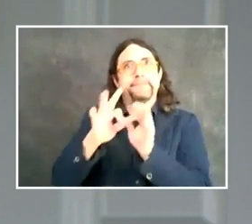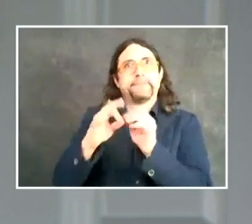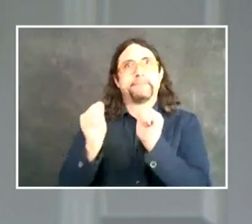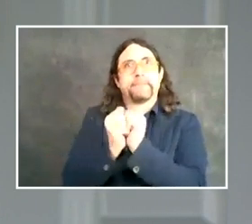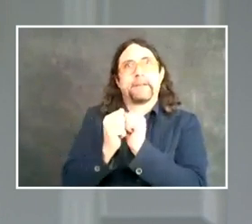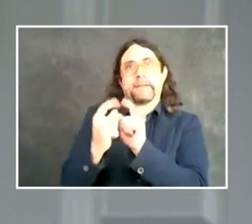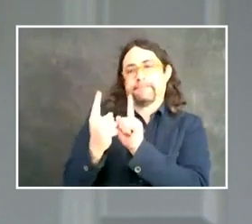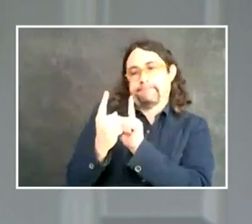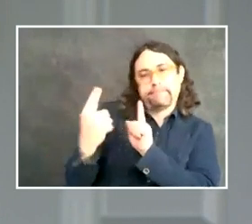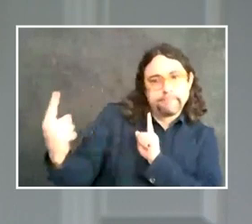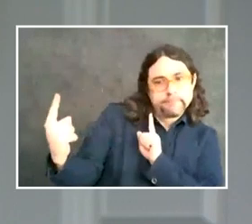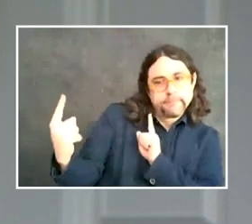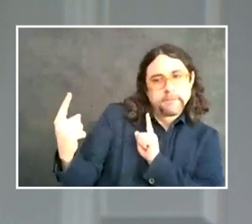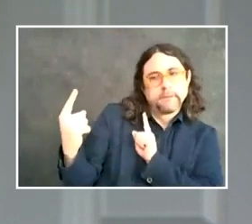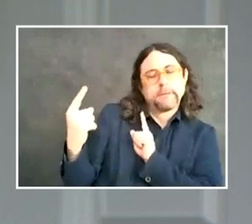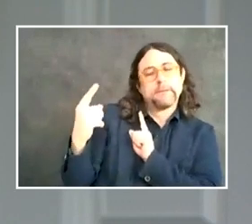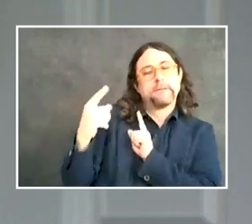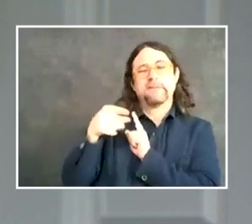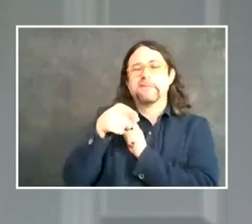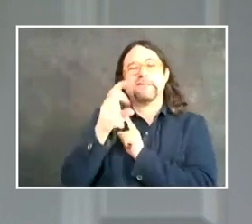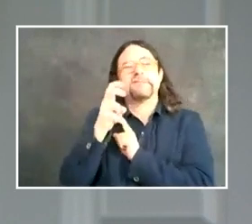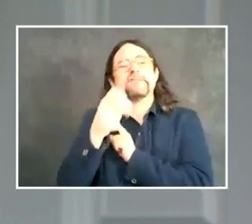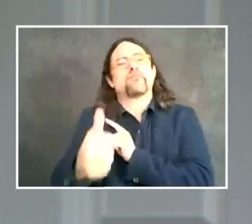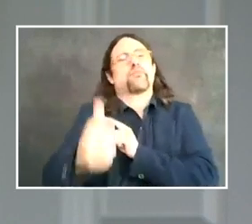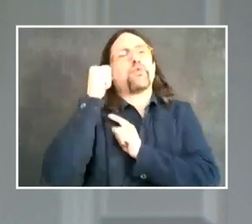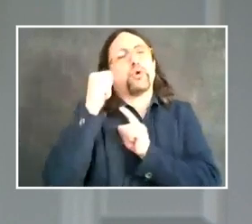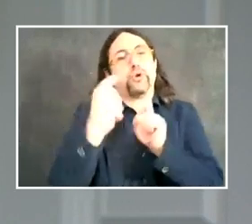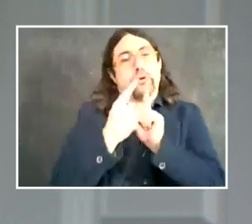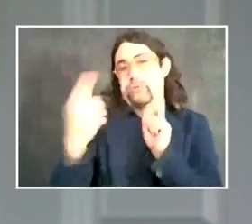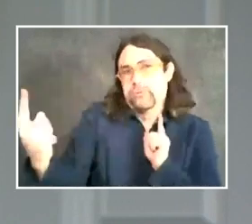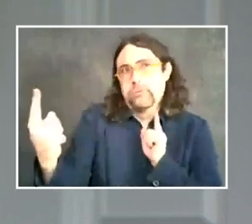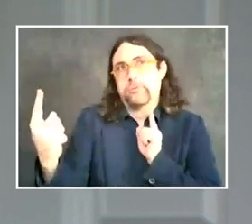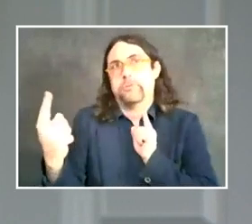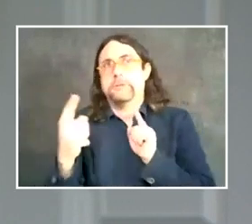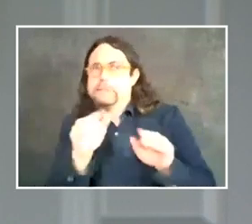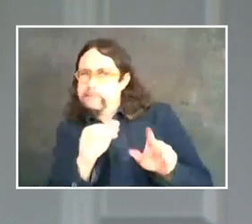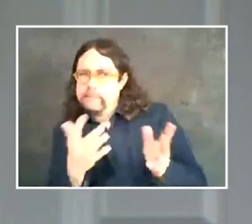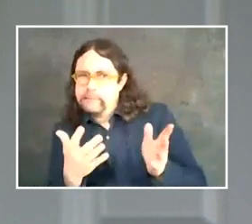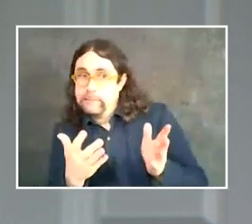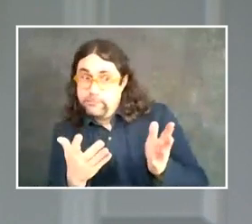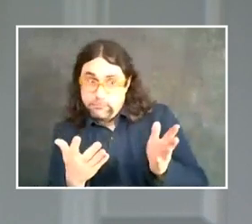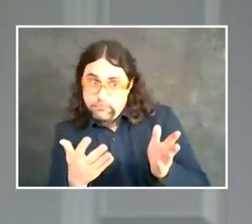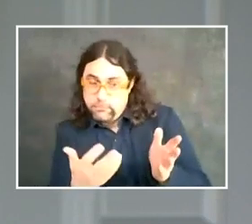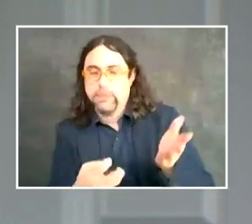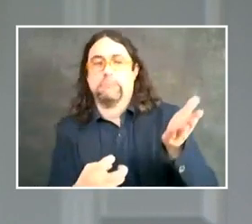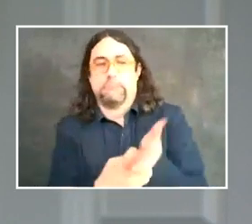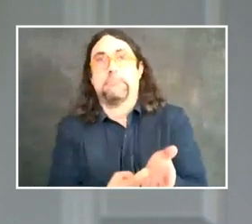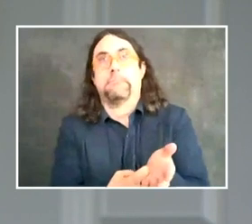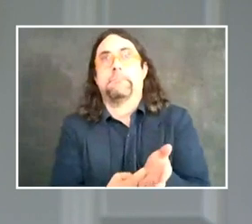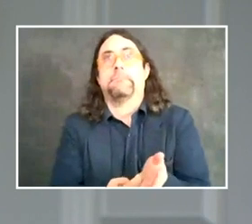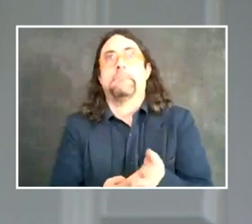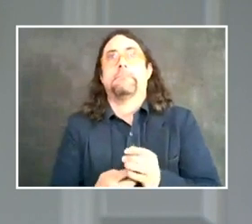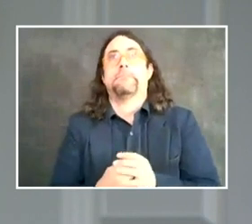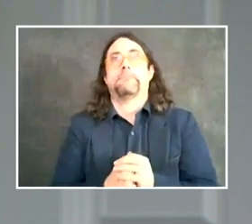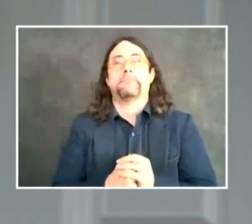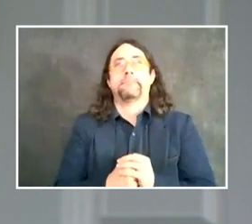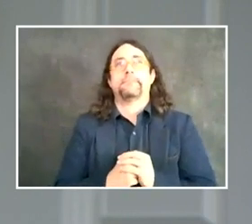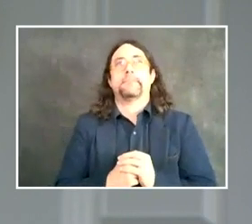REFUSAL TO DISPURSE. I WANT TO END WHERE I STARTED WITH THIS. WHAT HAPPENED LAST NIGHT SIMPLY